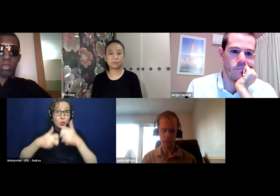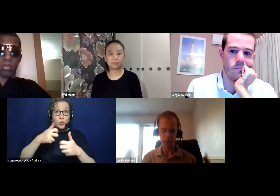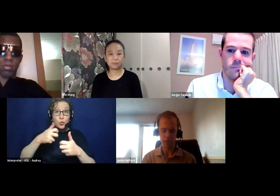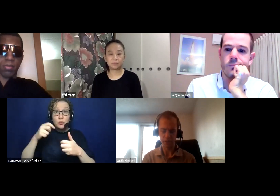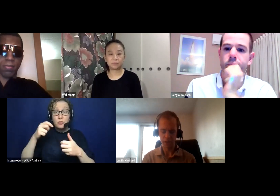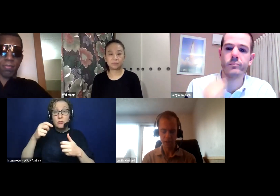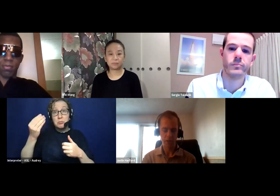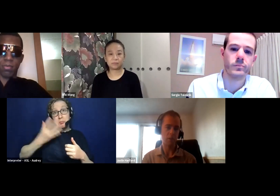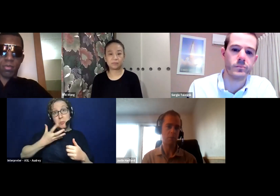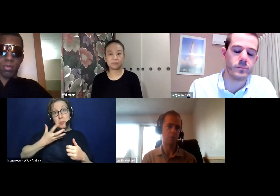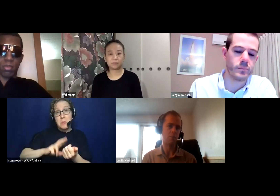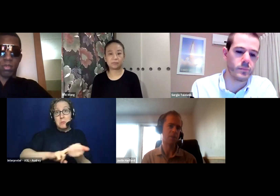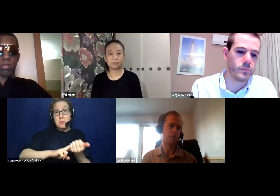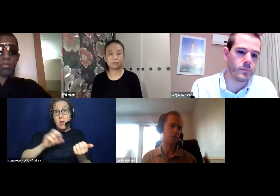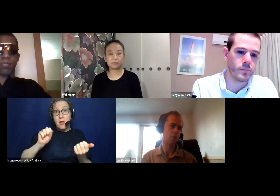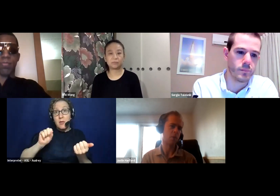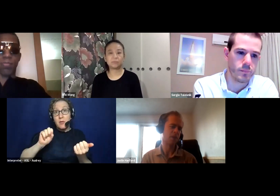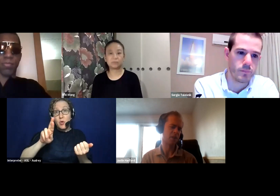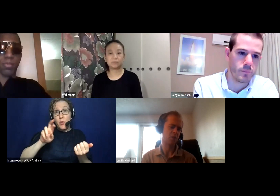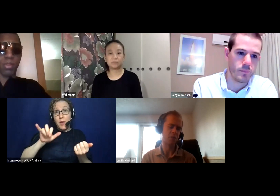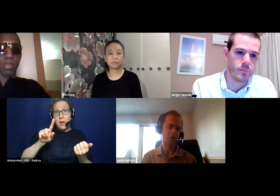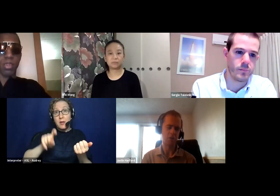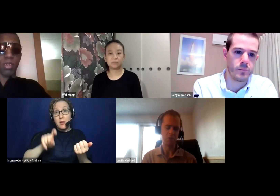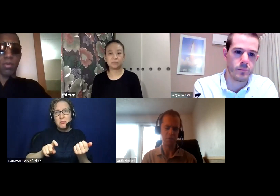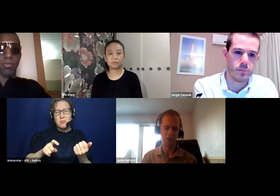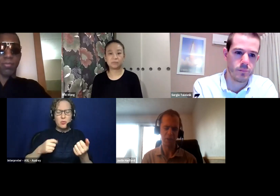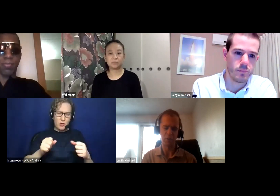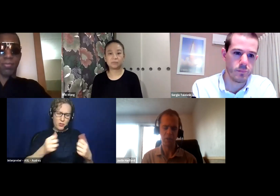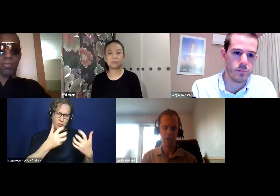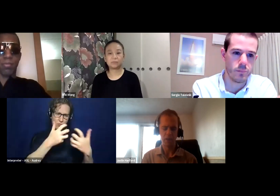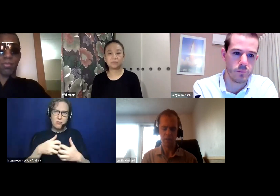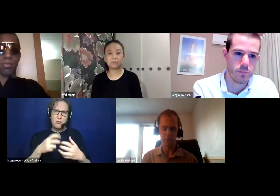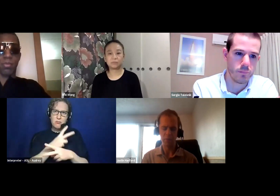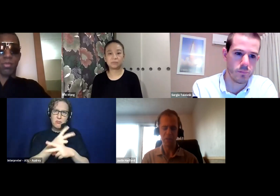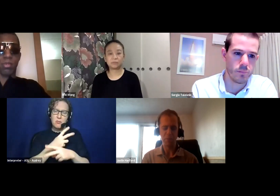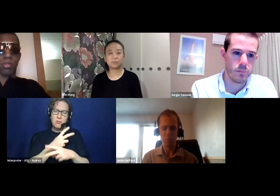and we'll do our best to figure out what technical issue is going on here but in the